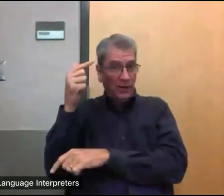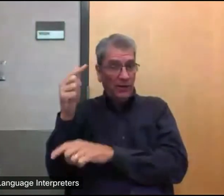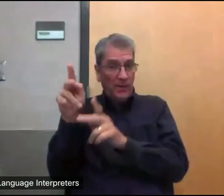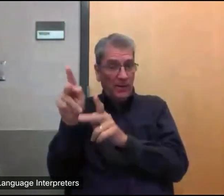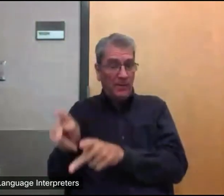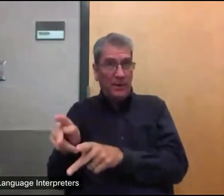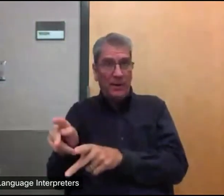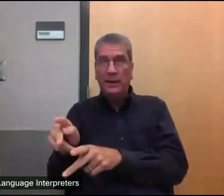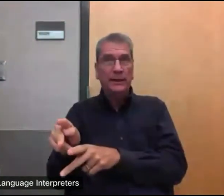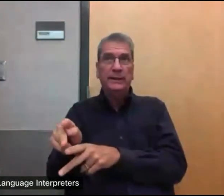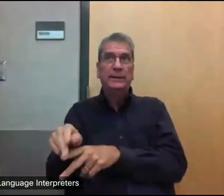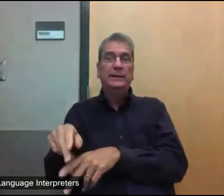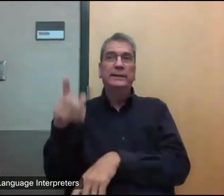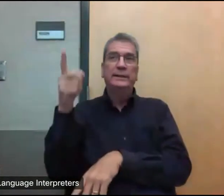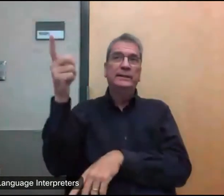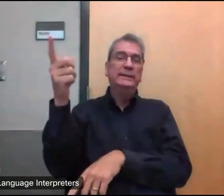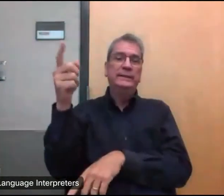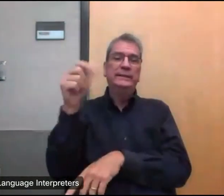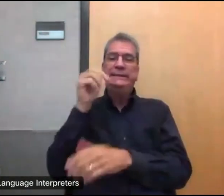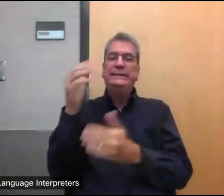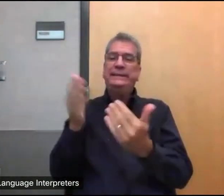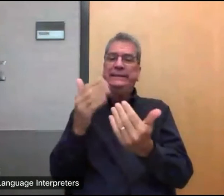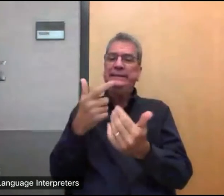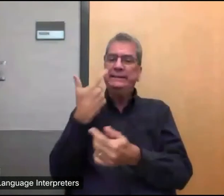and it's not the best. And I think it's really easy to say, no to those new partnerships.